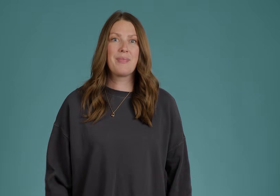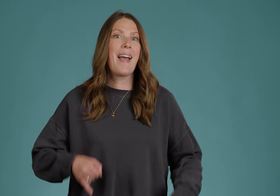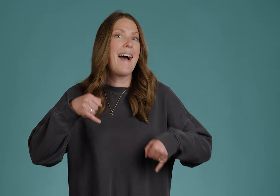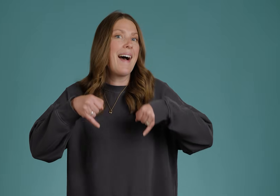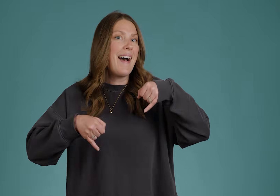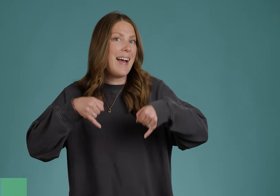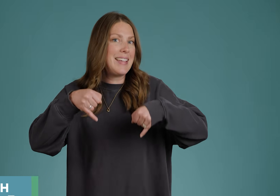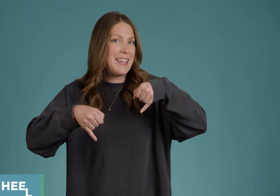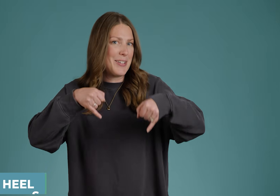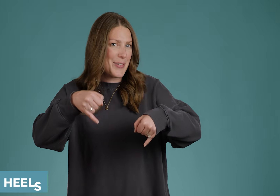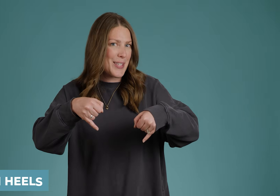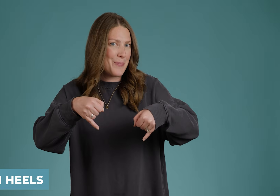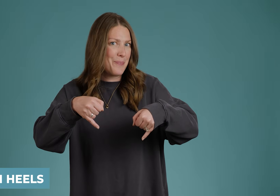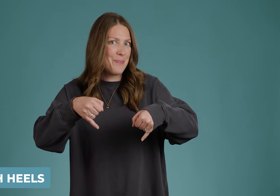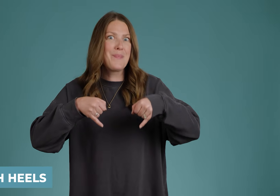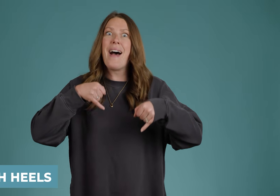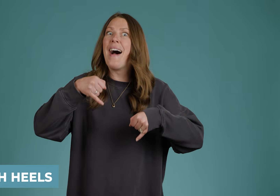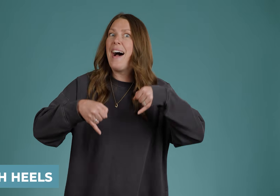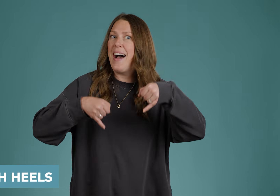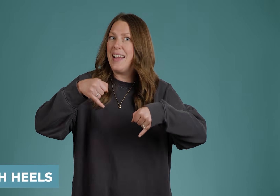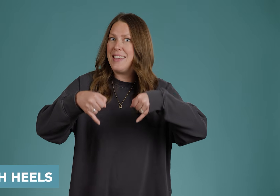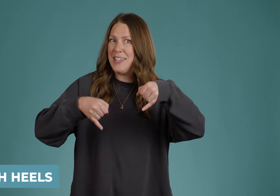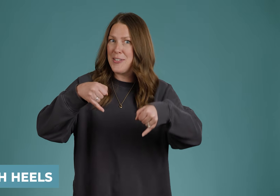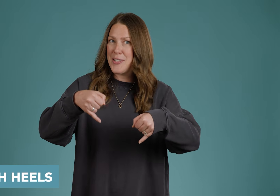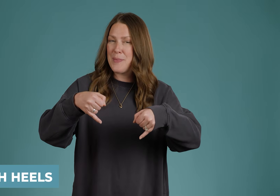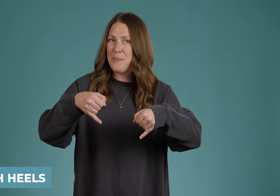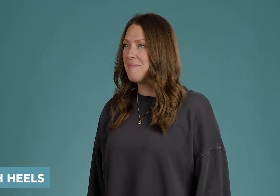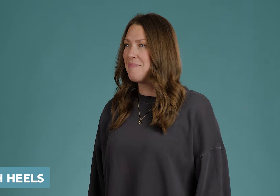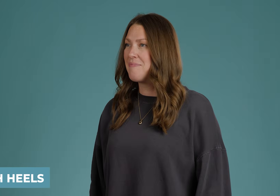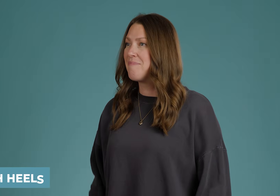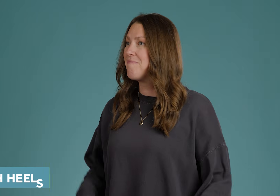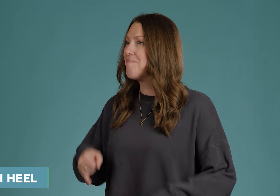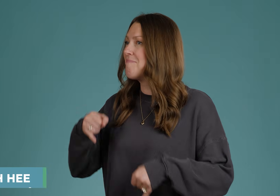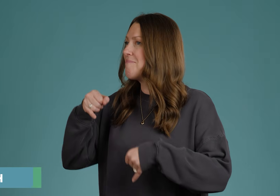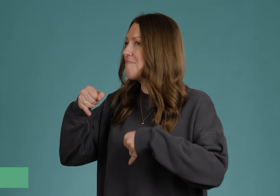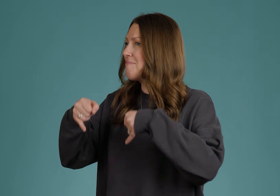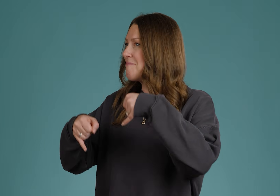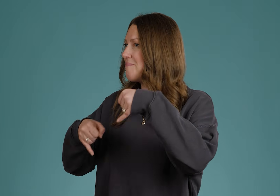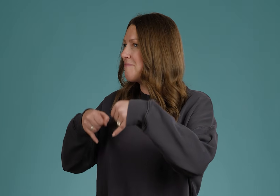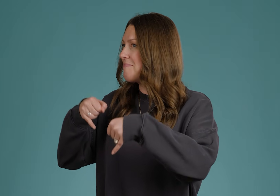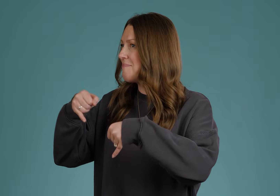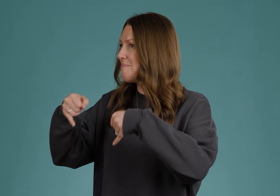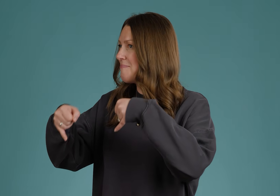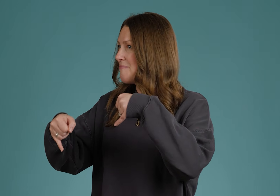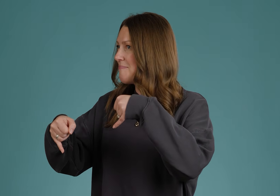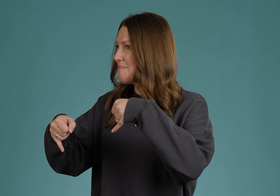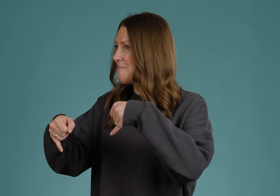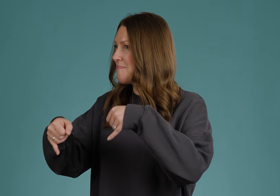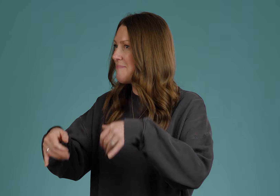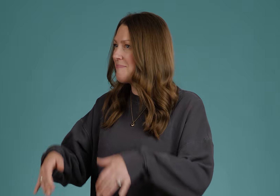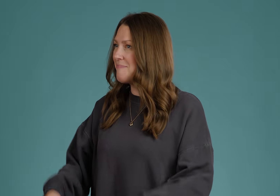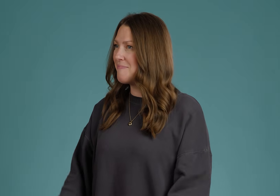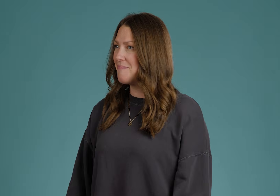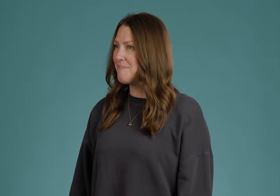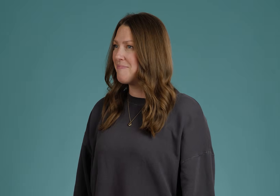High heels. Your pinky fingers are representing the heels.